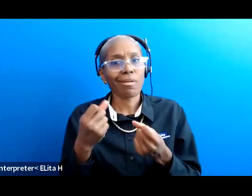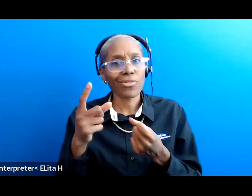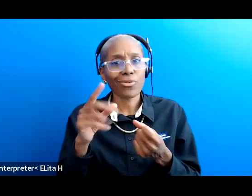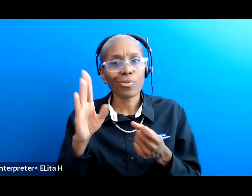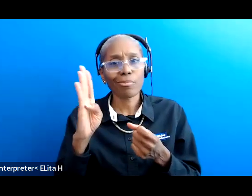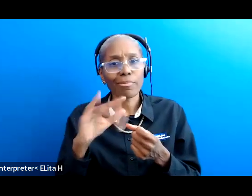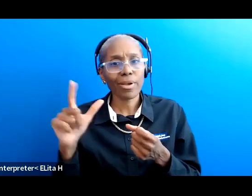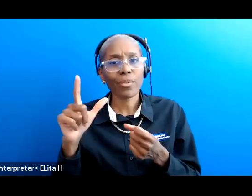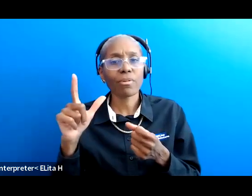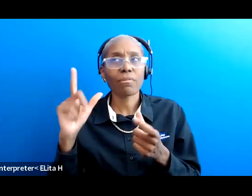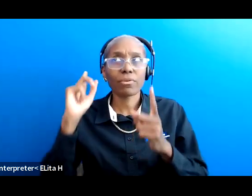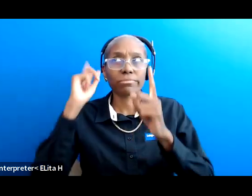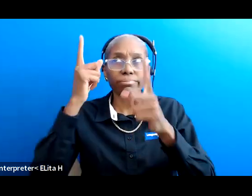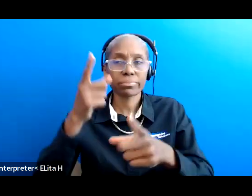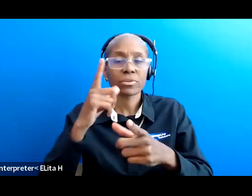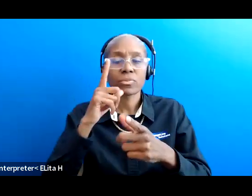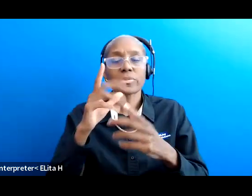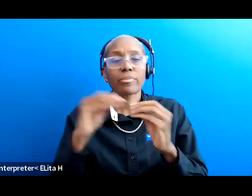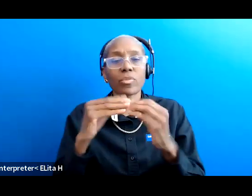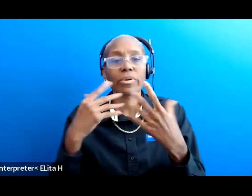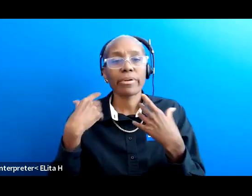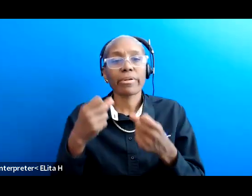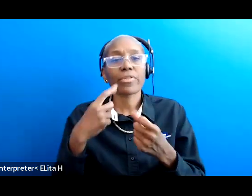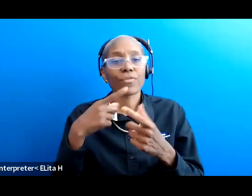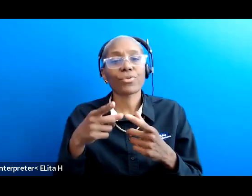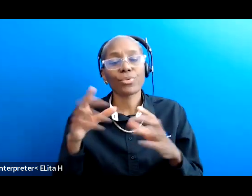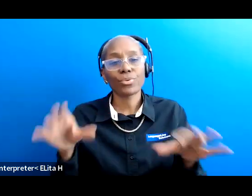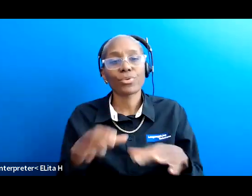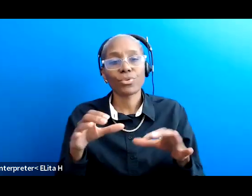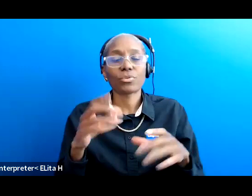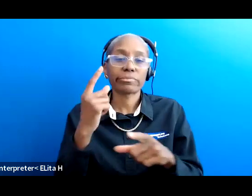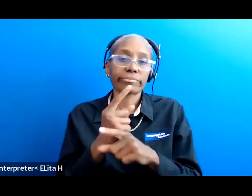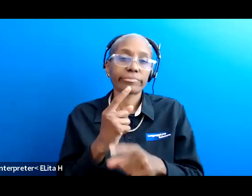So for the long run it will be much more healthy for you to do a regular bowel program.